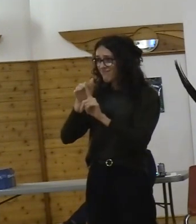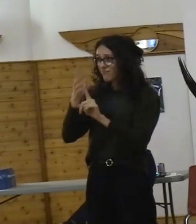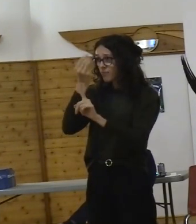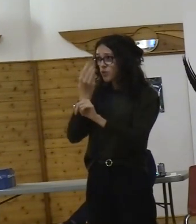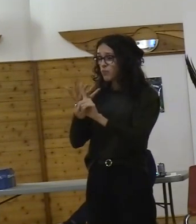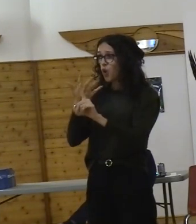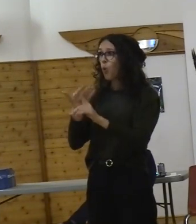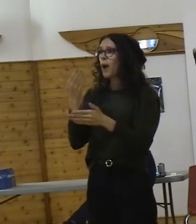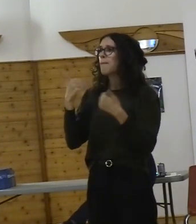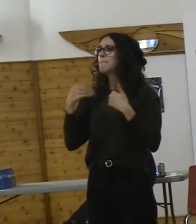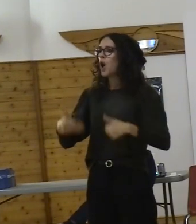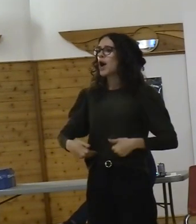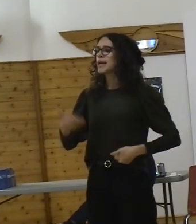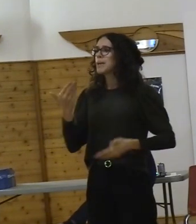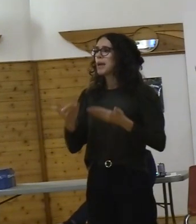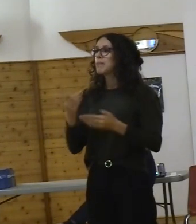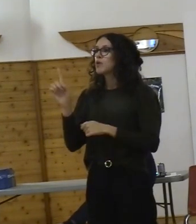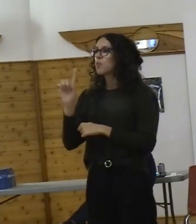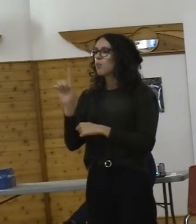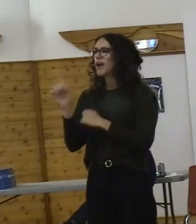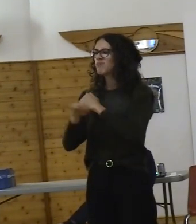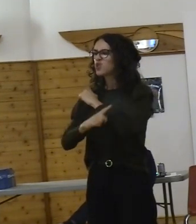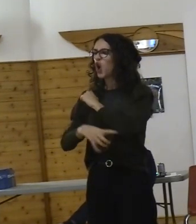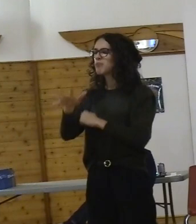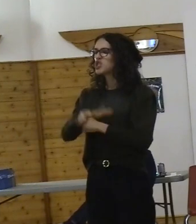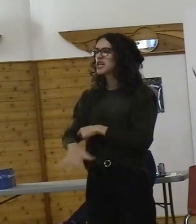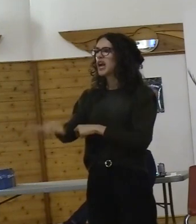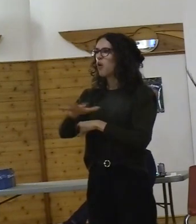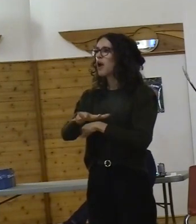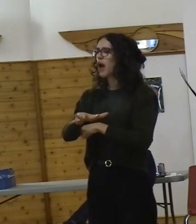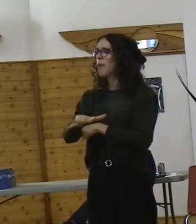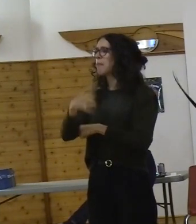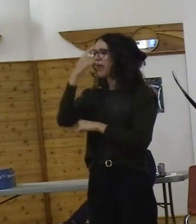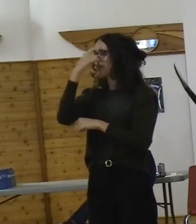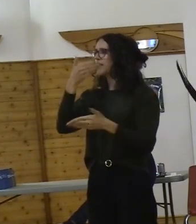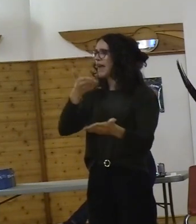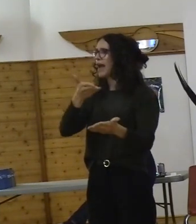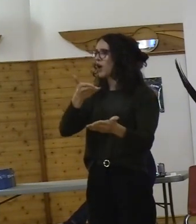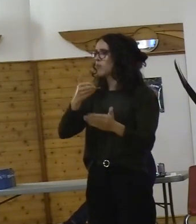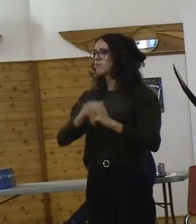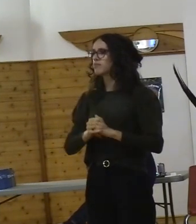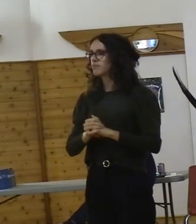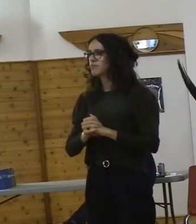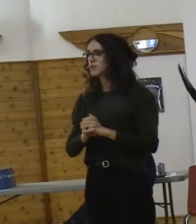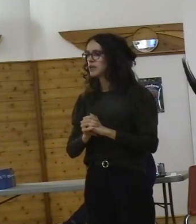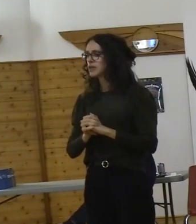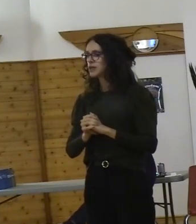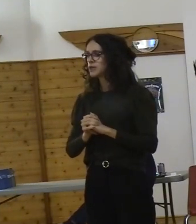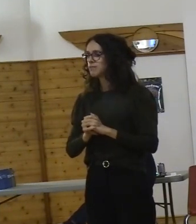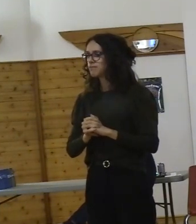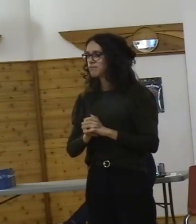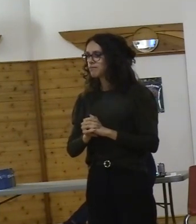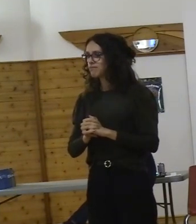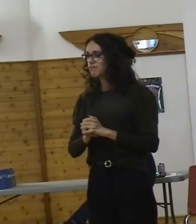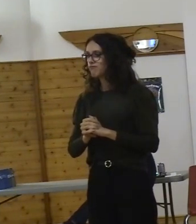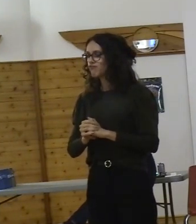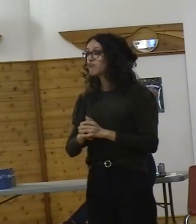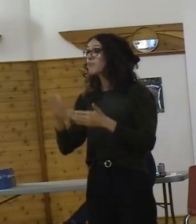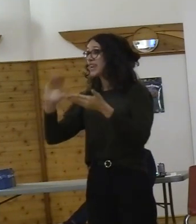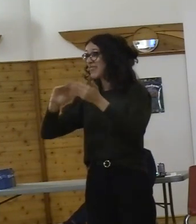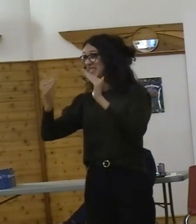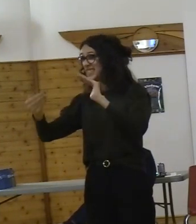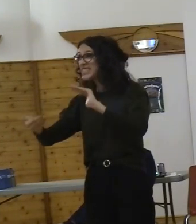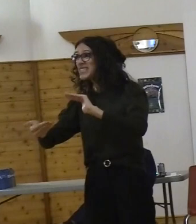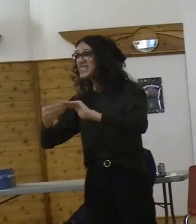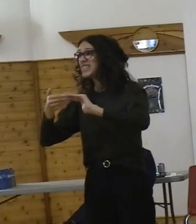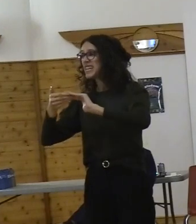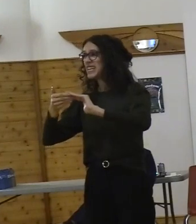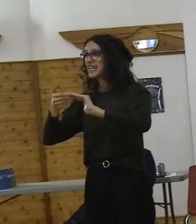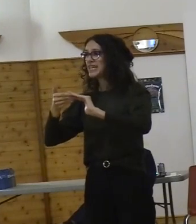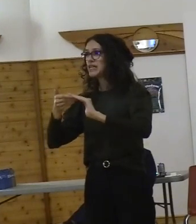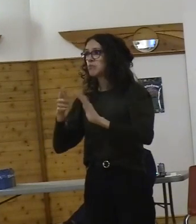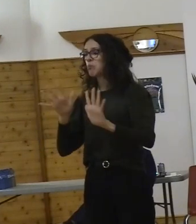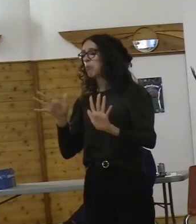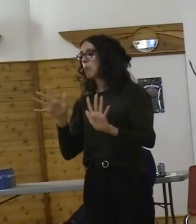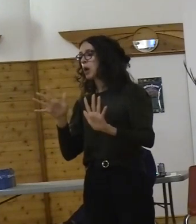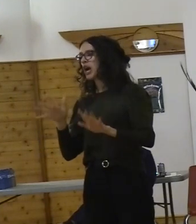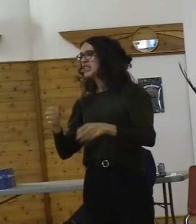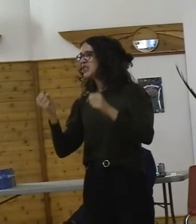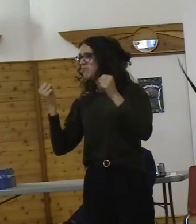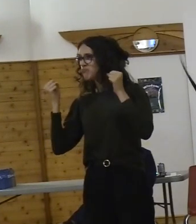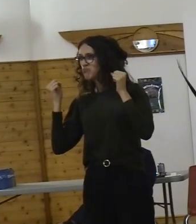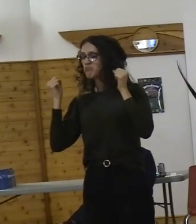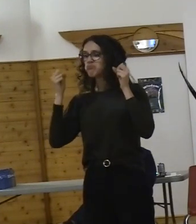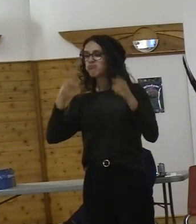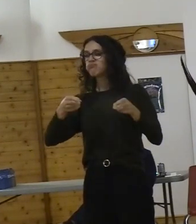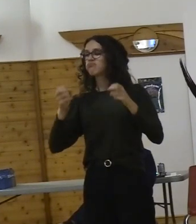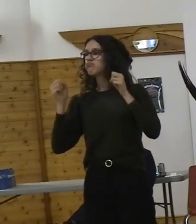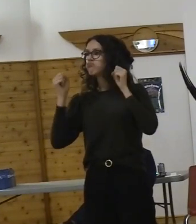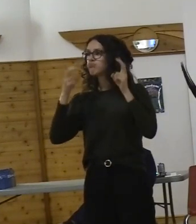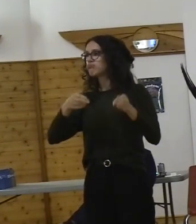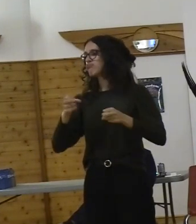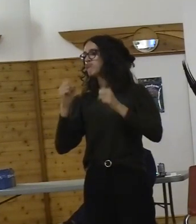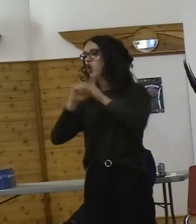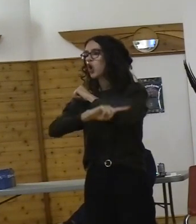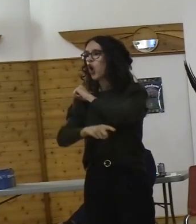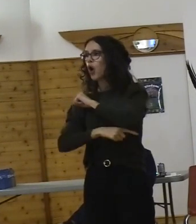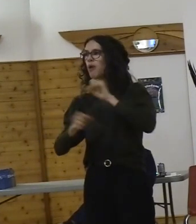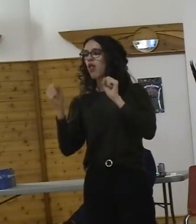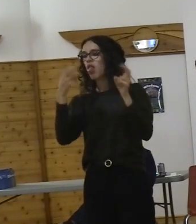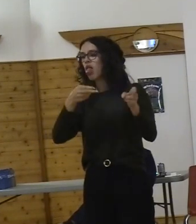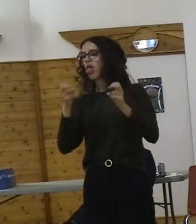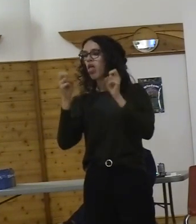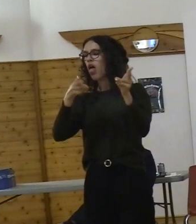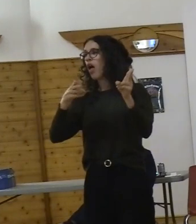In July of 2022, all operations finally get halted and the cell is clocked and closed off, but the city continues to dump garbage in surrounding areas on known burial grounds.